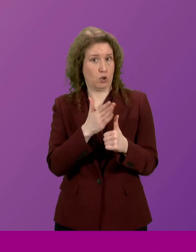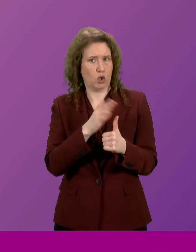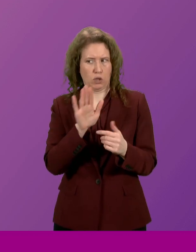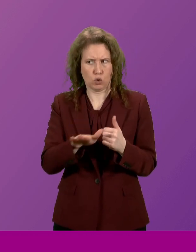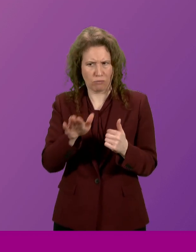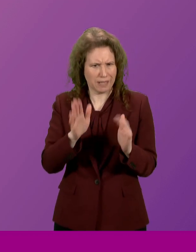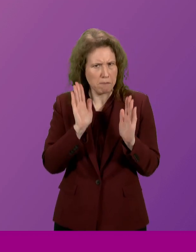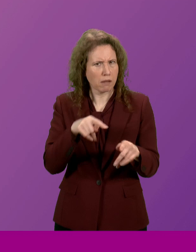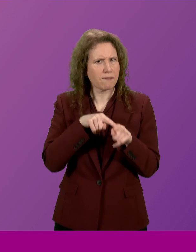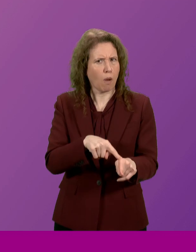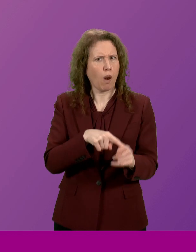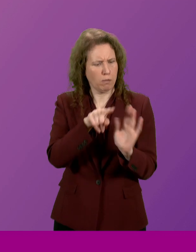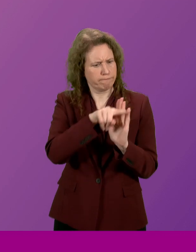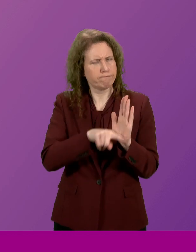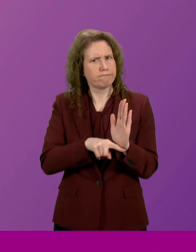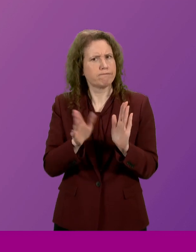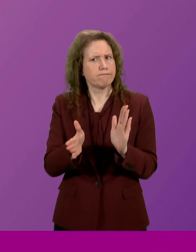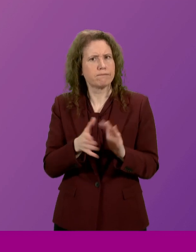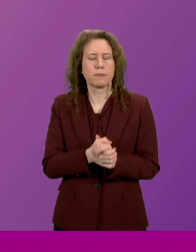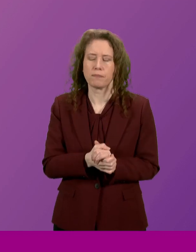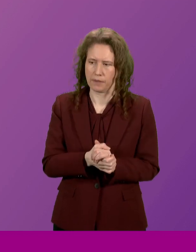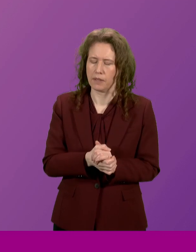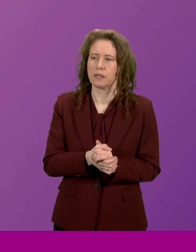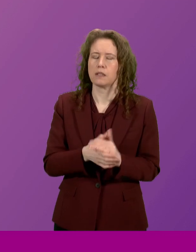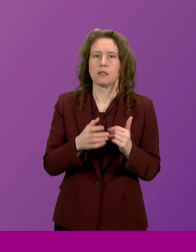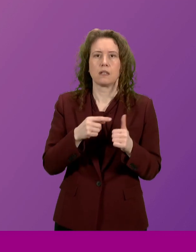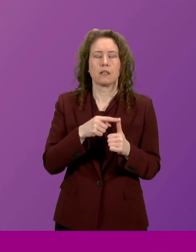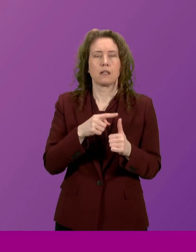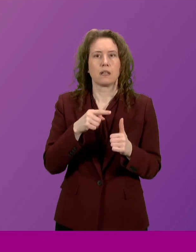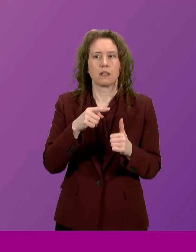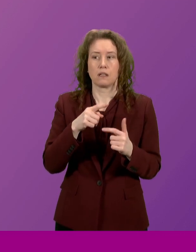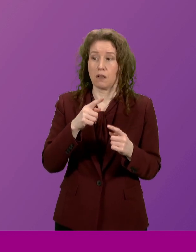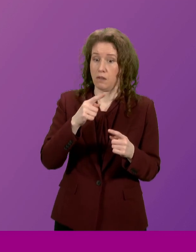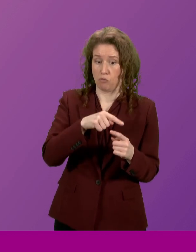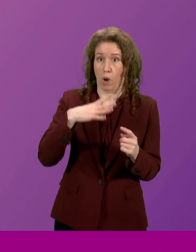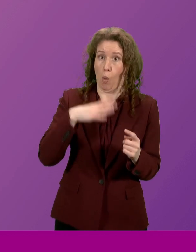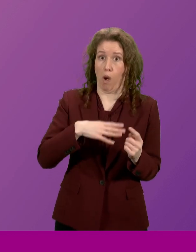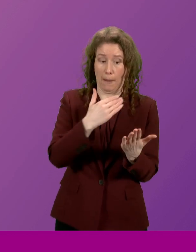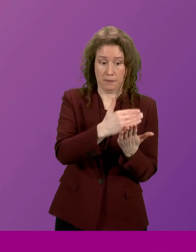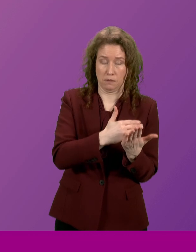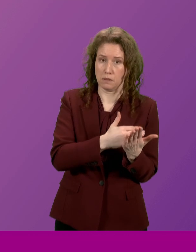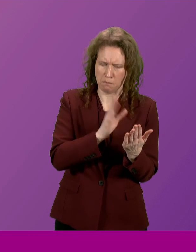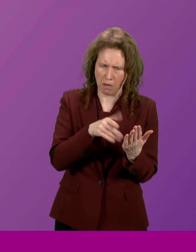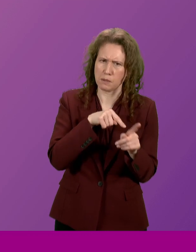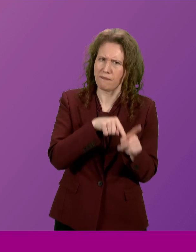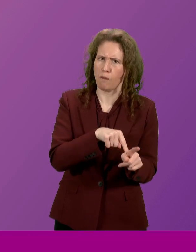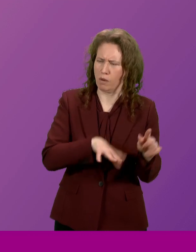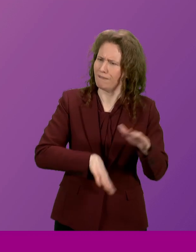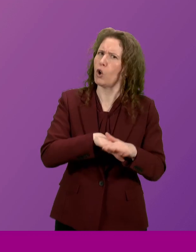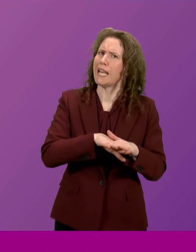that I give to Rhoda Grant is that those requirements must be followed.